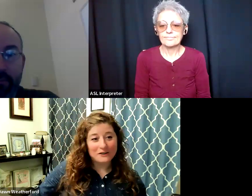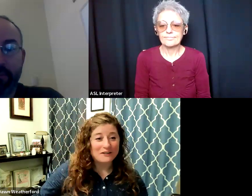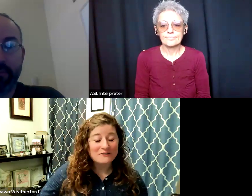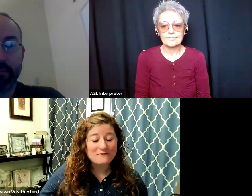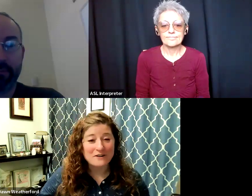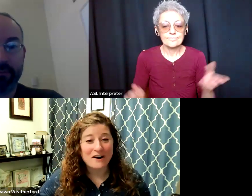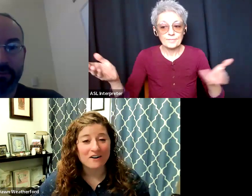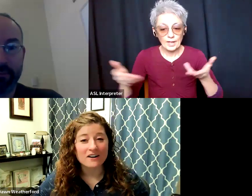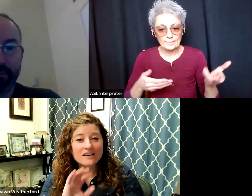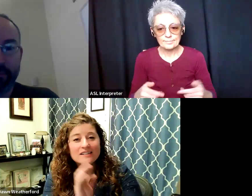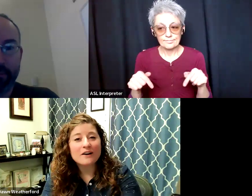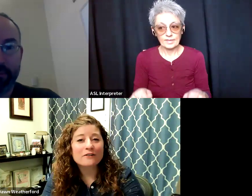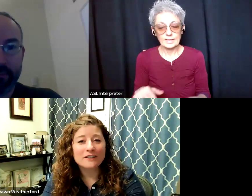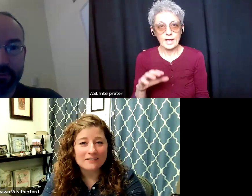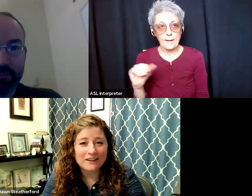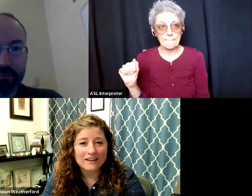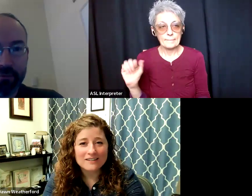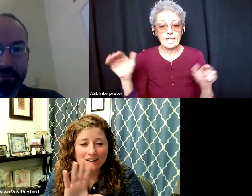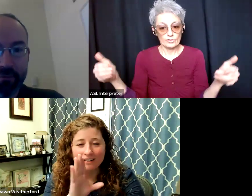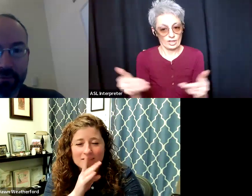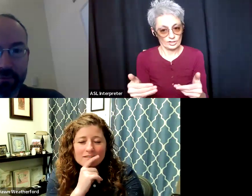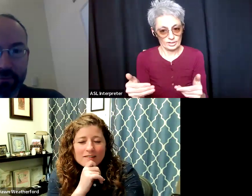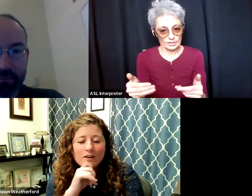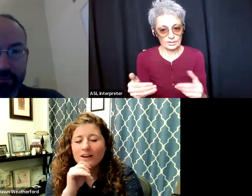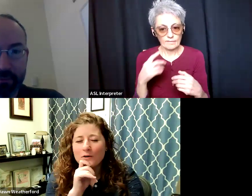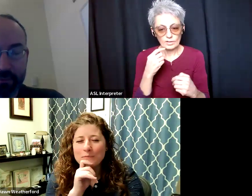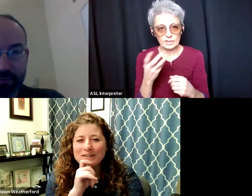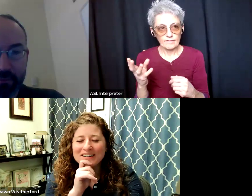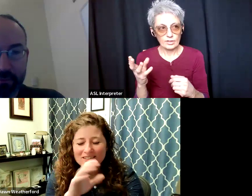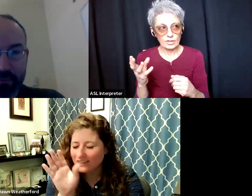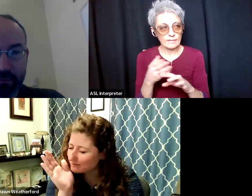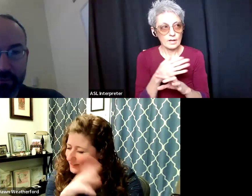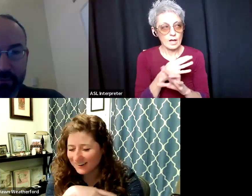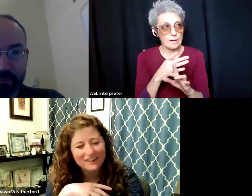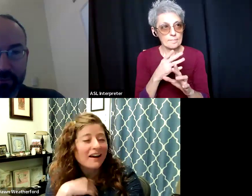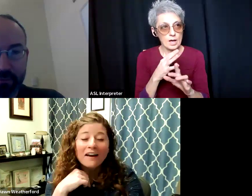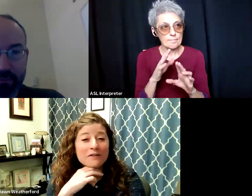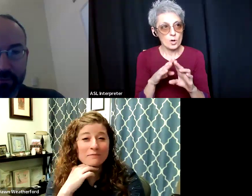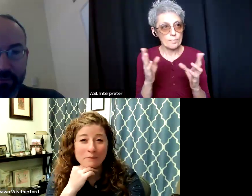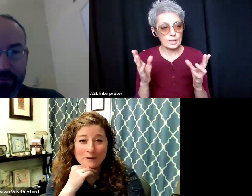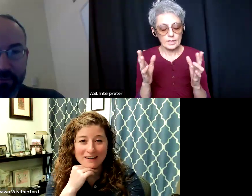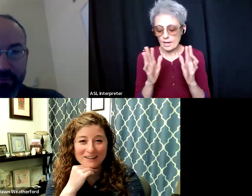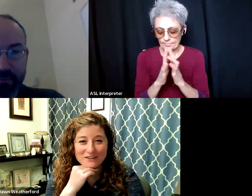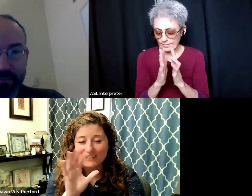Seminar series in cognitive psychology. Today, I'm happy to welcome Dr. Malte Wostmann who's